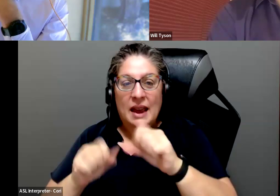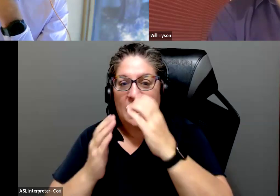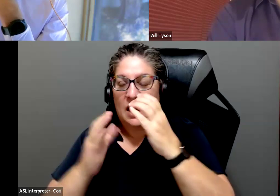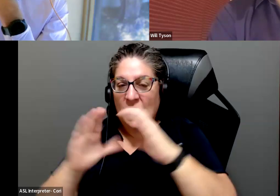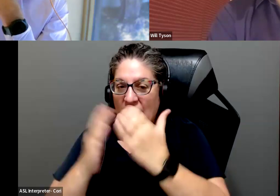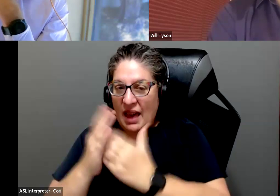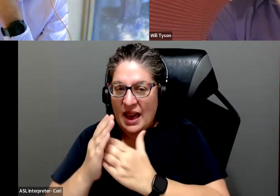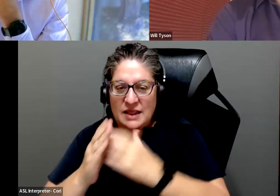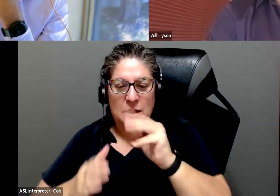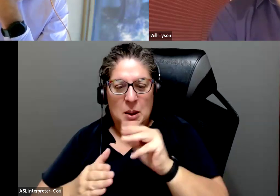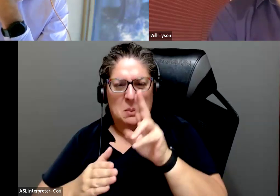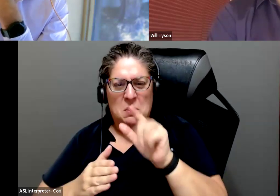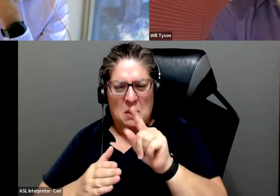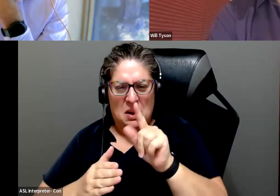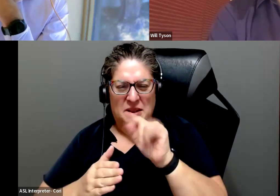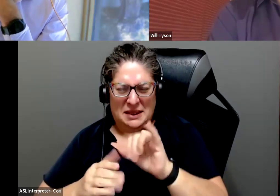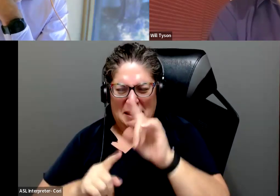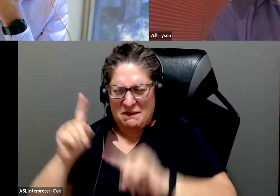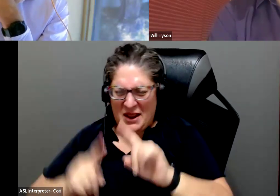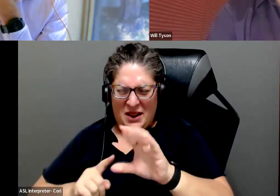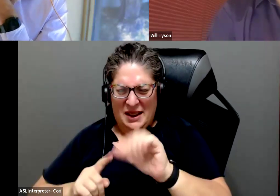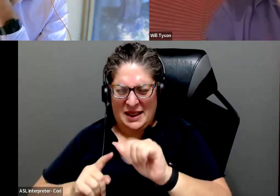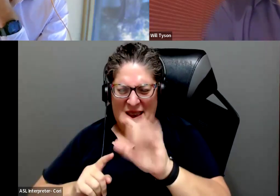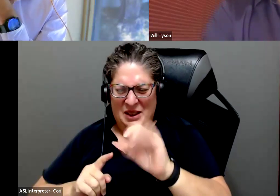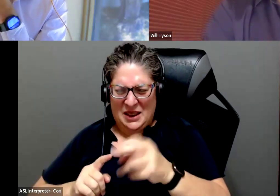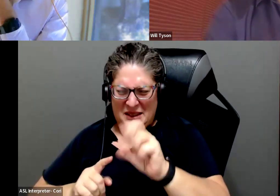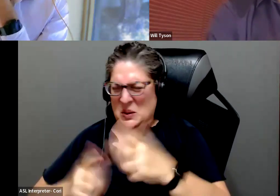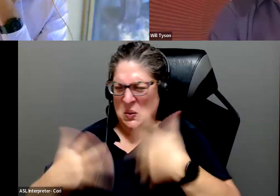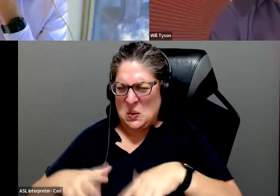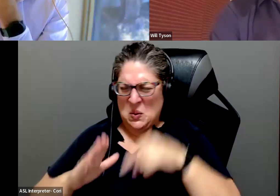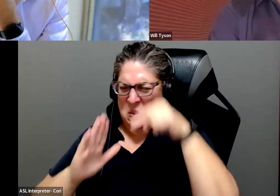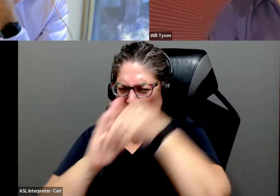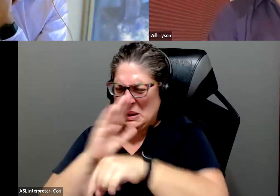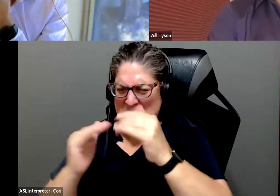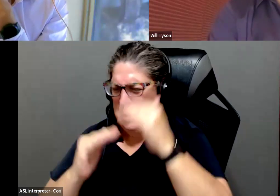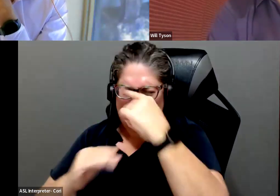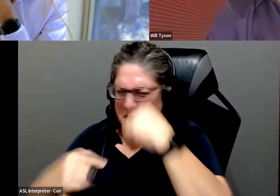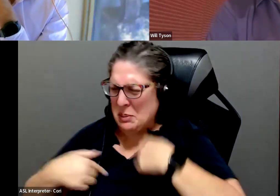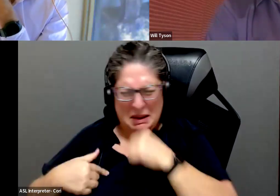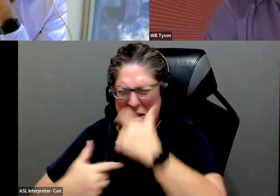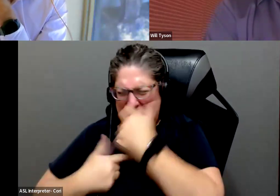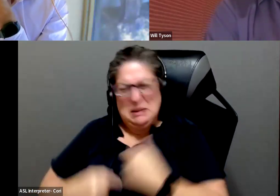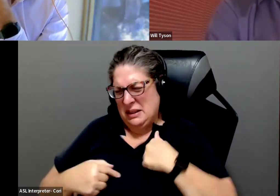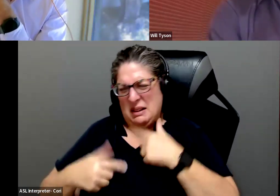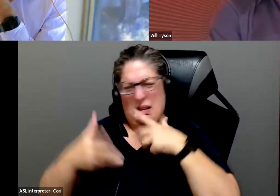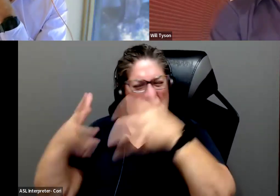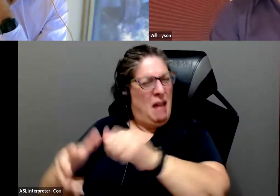this is a little bit outside of my death and interests. And I will leave this to folks who know what they were doing.